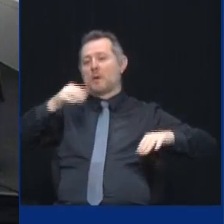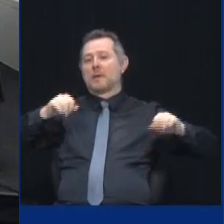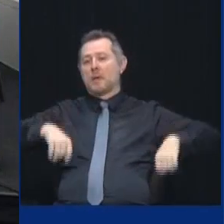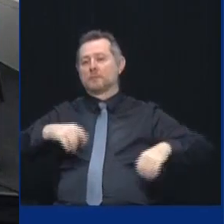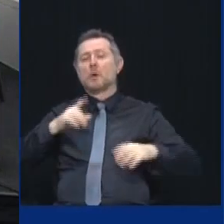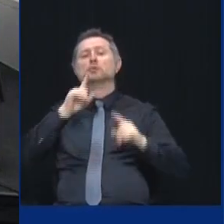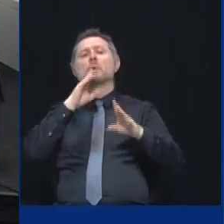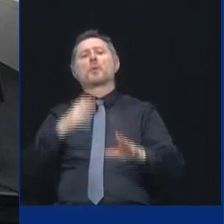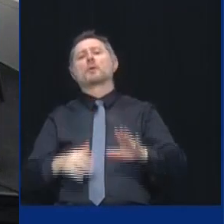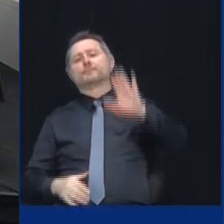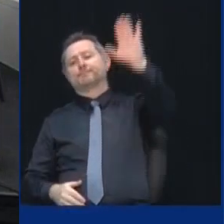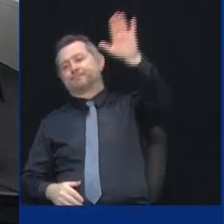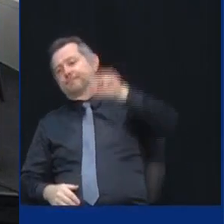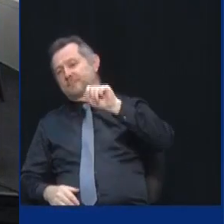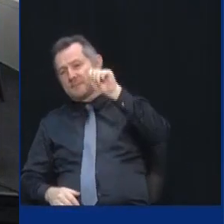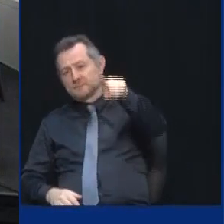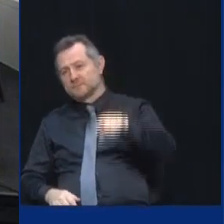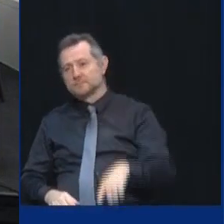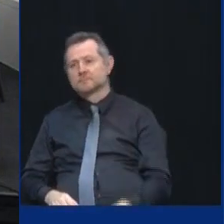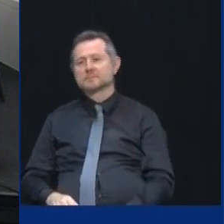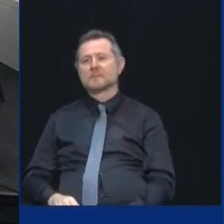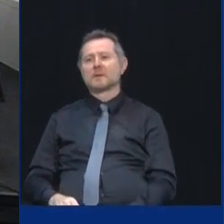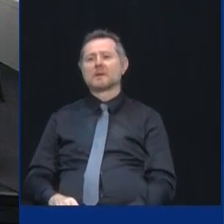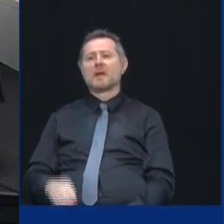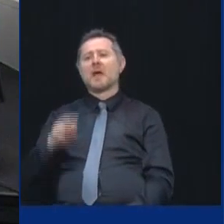PAT OR JOHN ON THOSE ISSUES AND